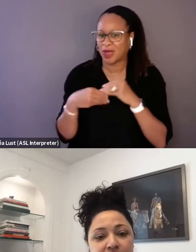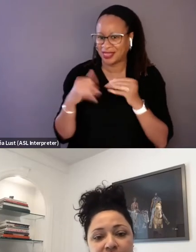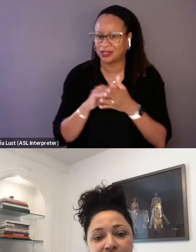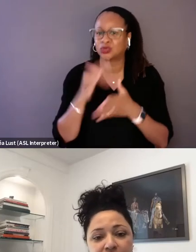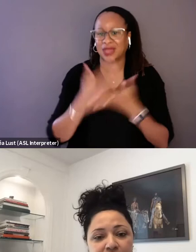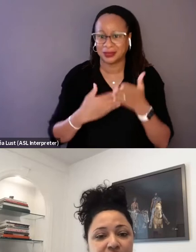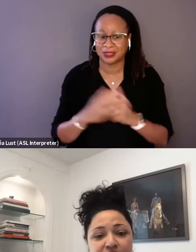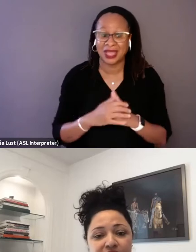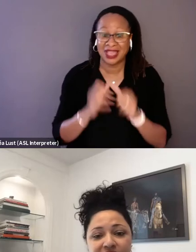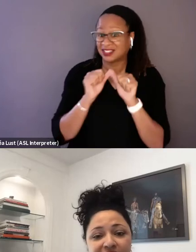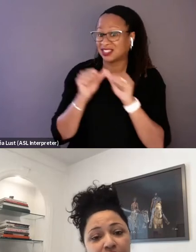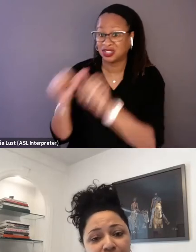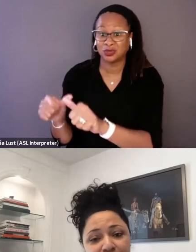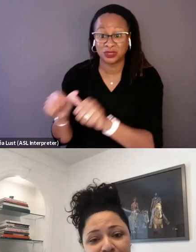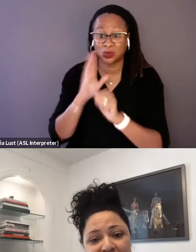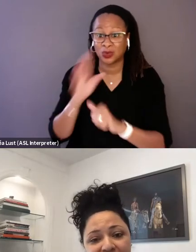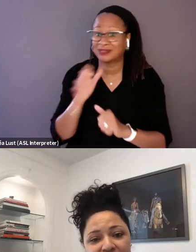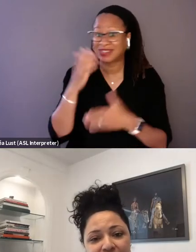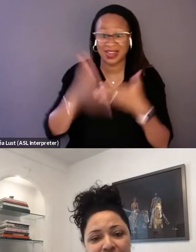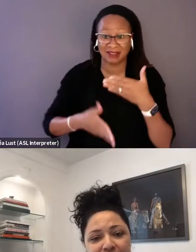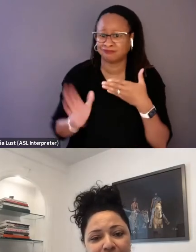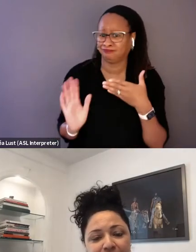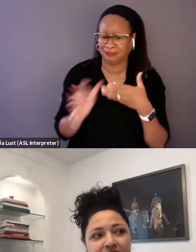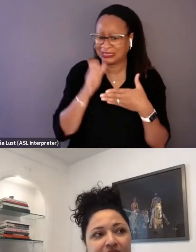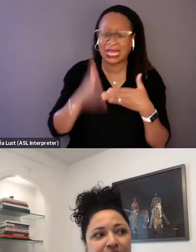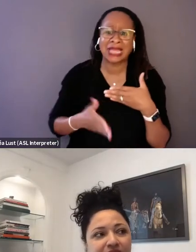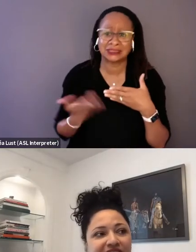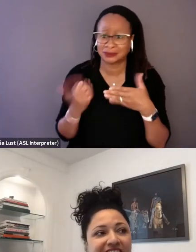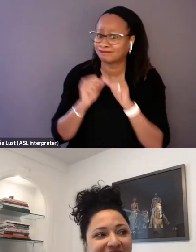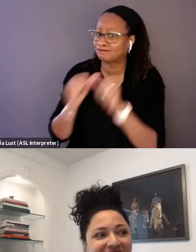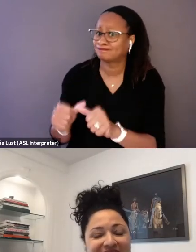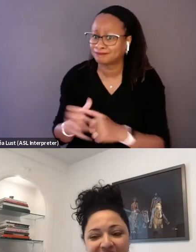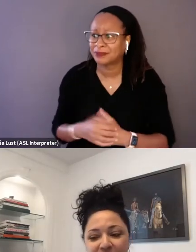and it's a continuation, you know, it's not over, right? So that was another thing it's like,